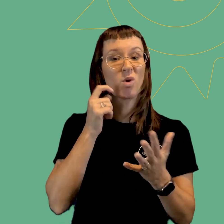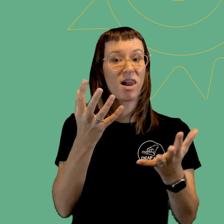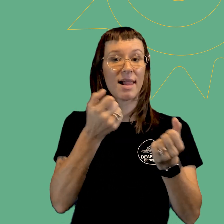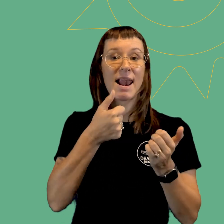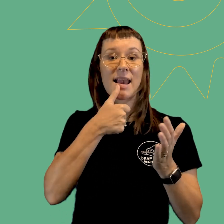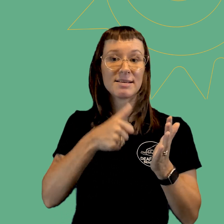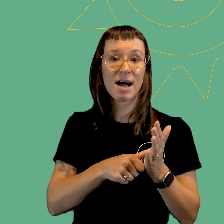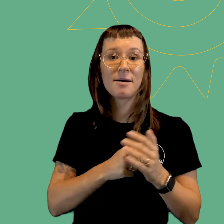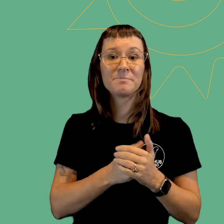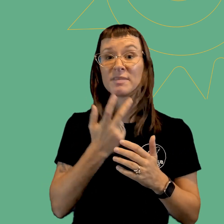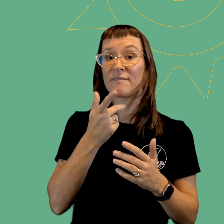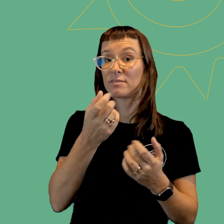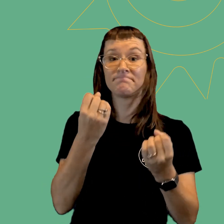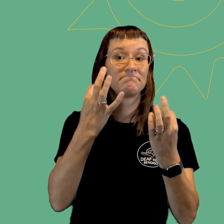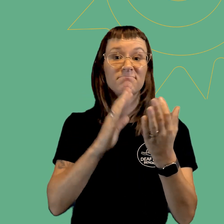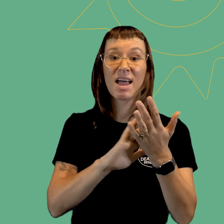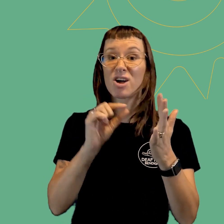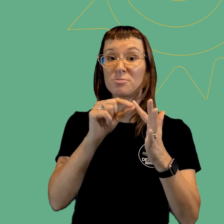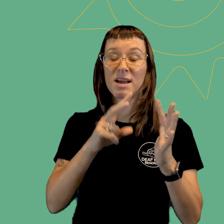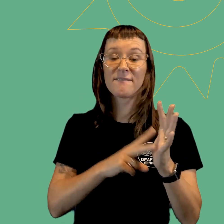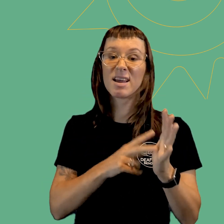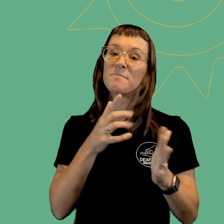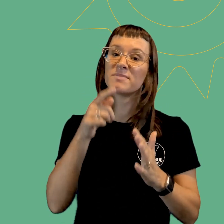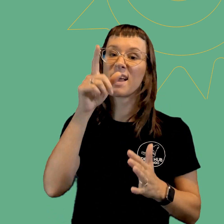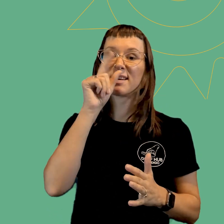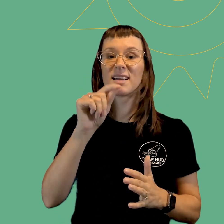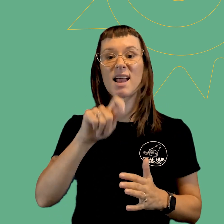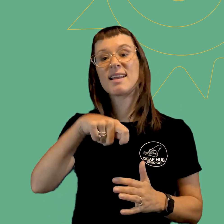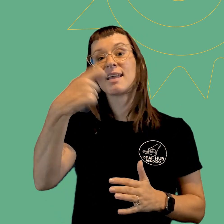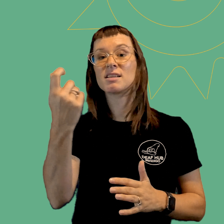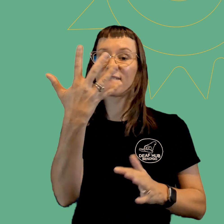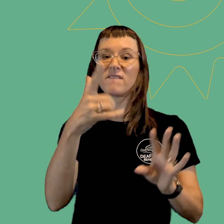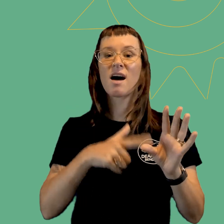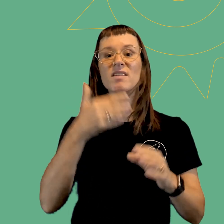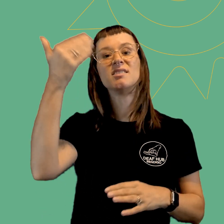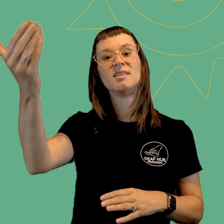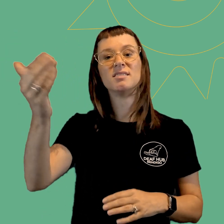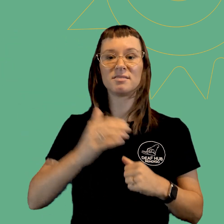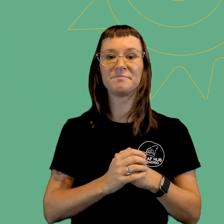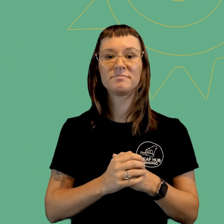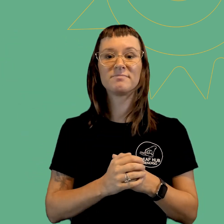for HPV. If they don't find HPV your next cervical screening test will be due in five years. If your